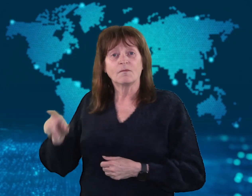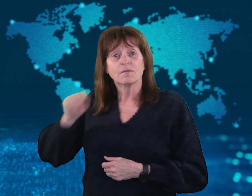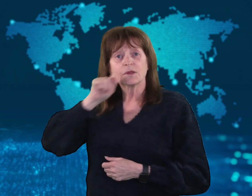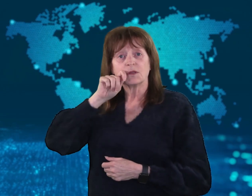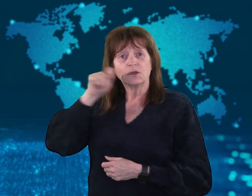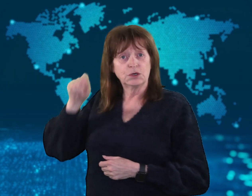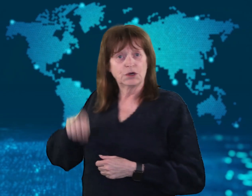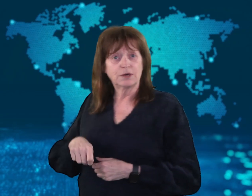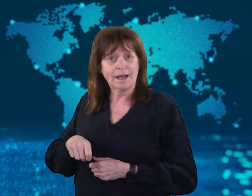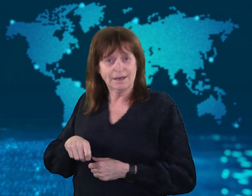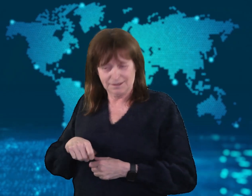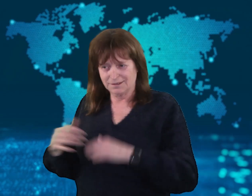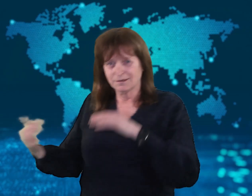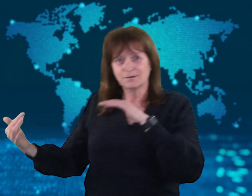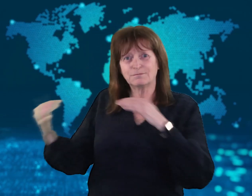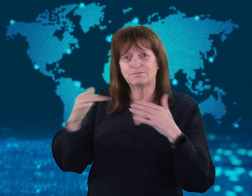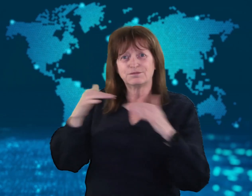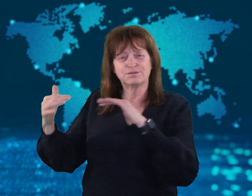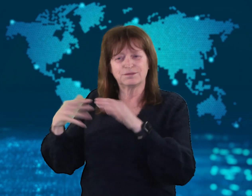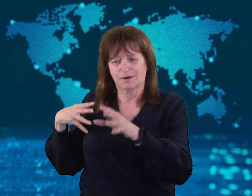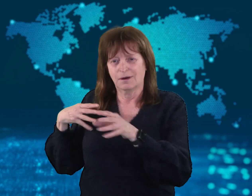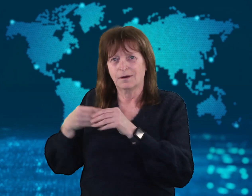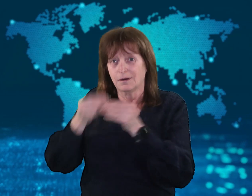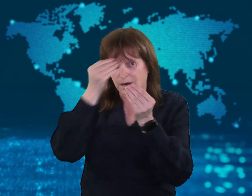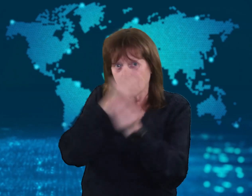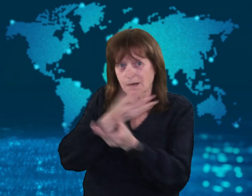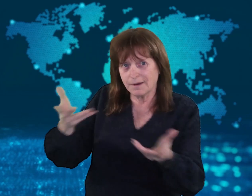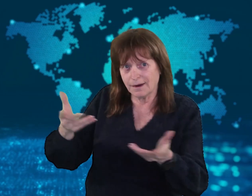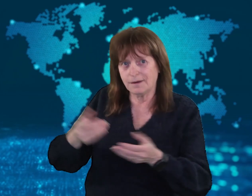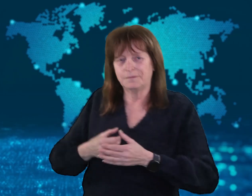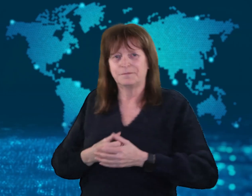Invasion update